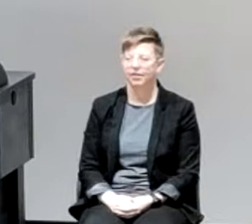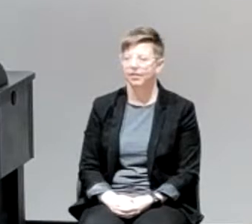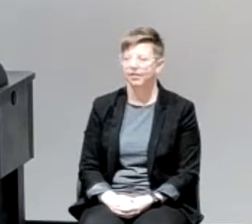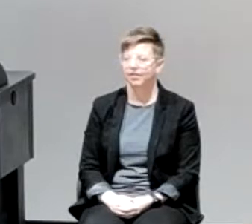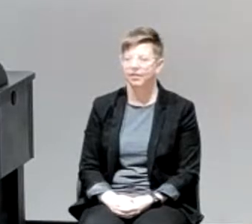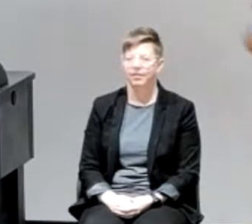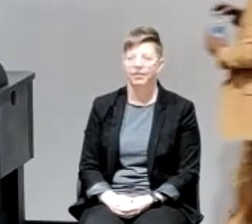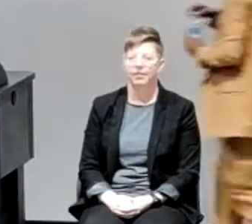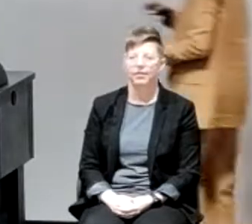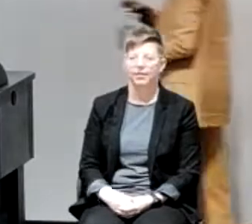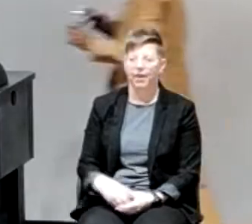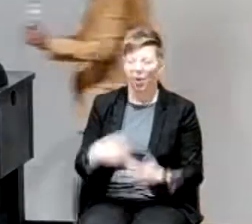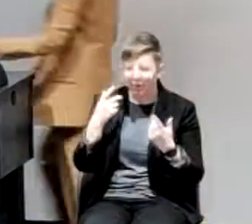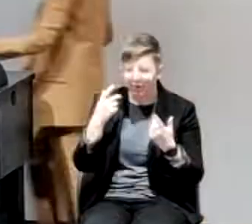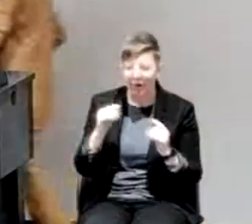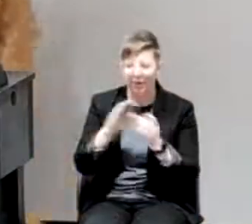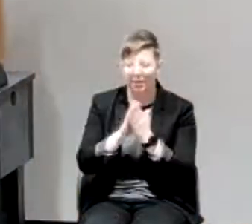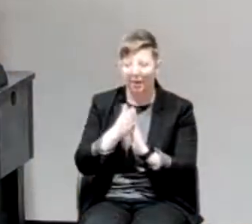Of course you are.